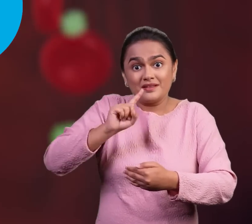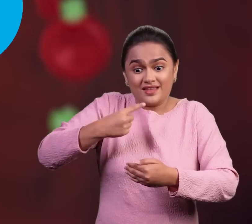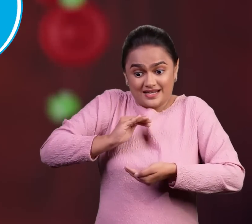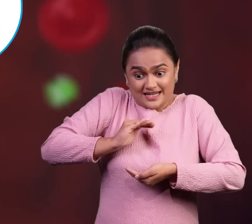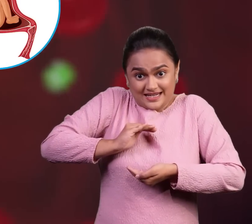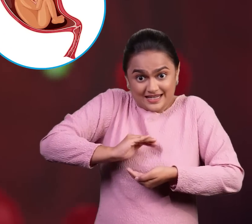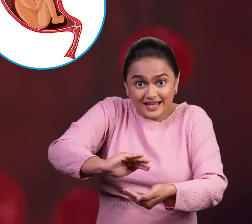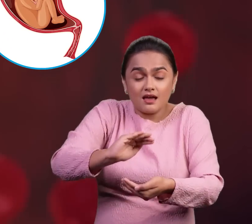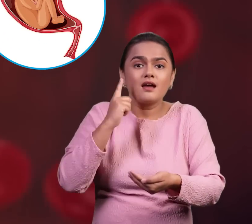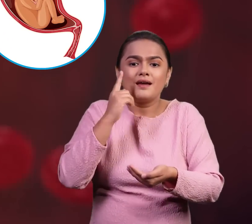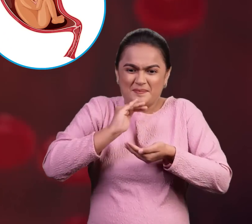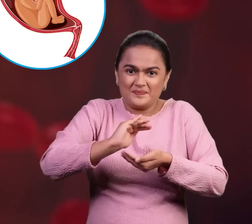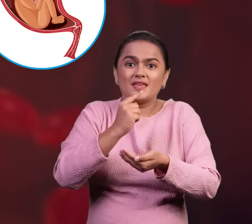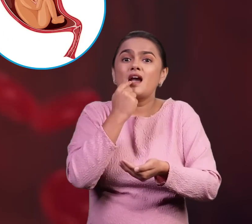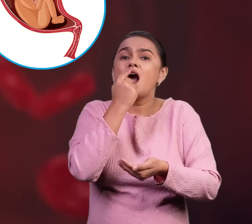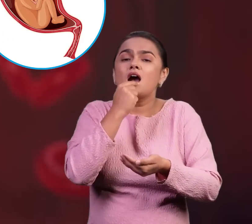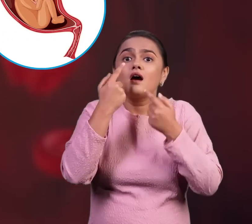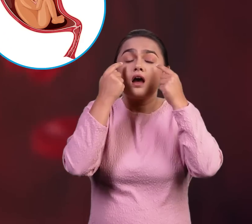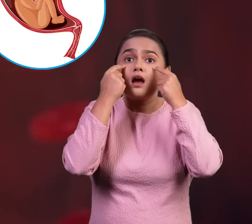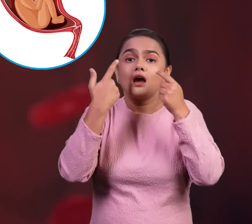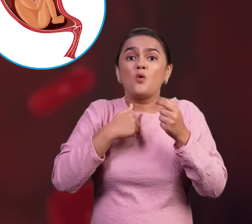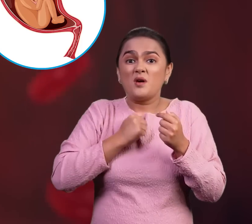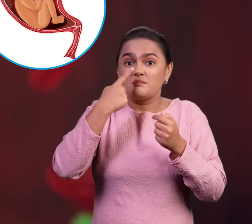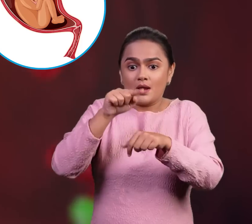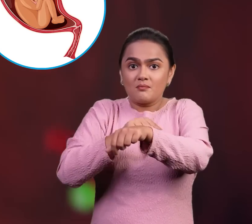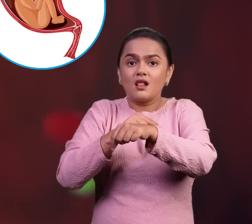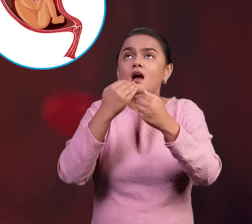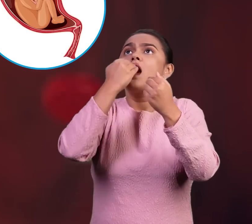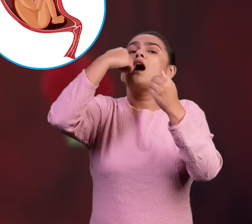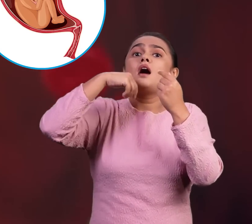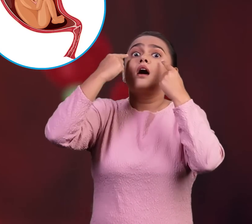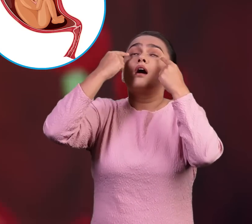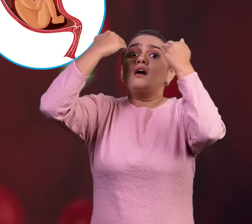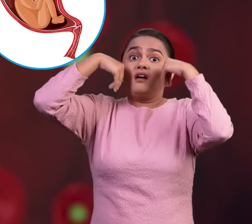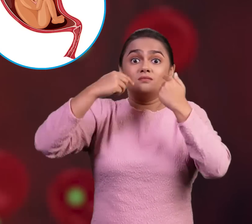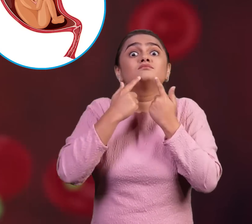During delivery, the mother's blood may enter the child's mouth and eyes and it can contract the virus.